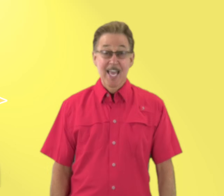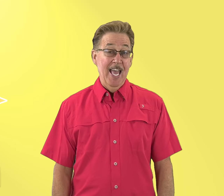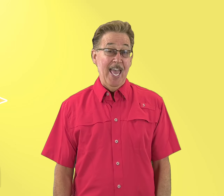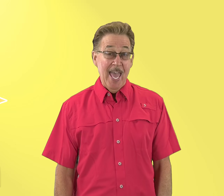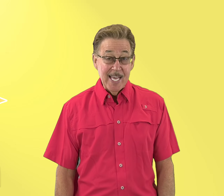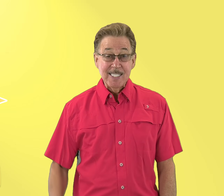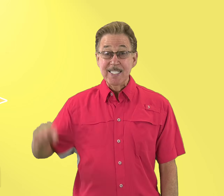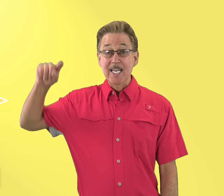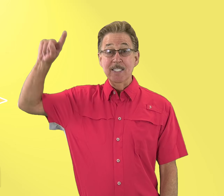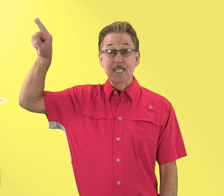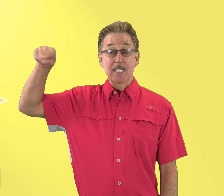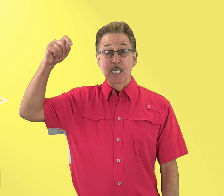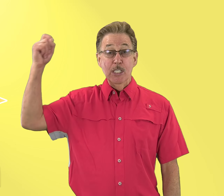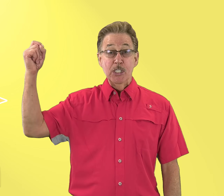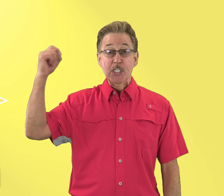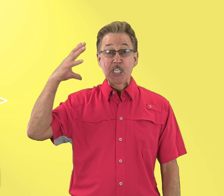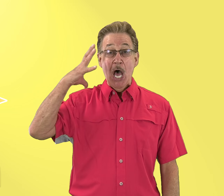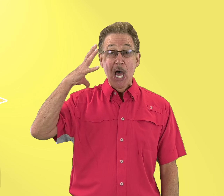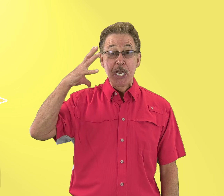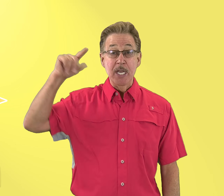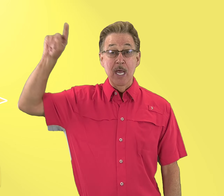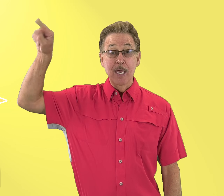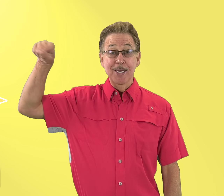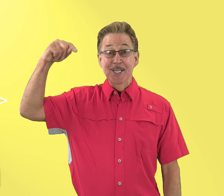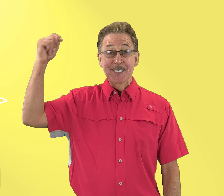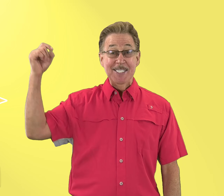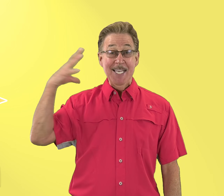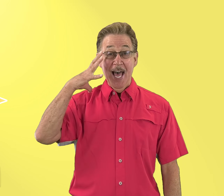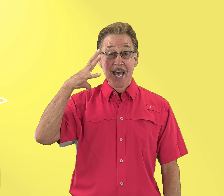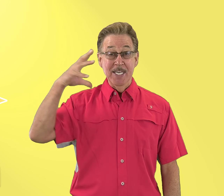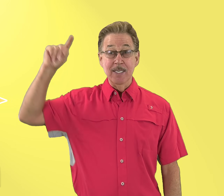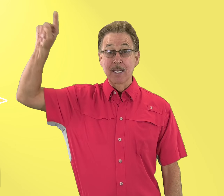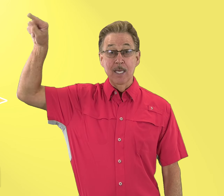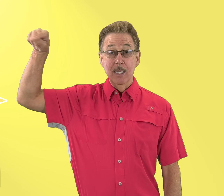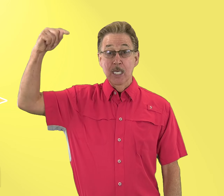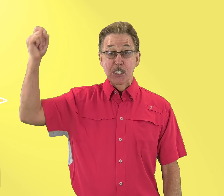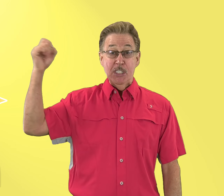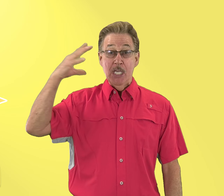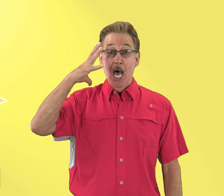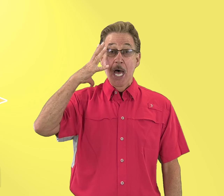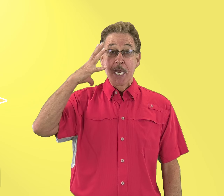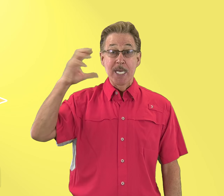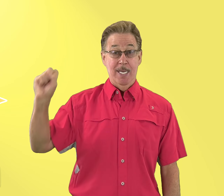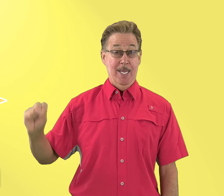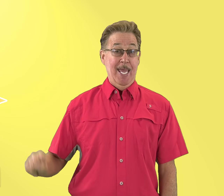S s says /s/ sun, sun, sun